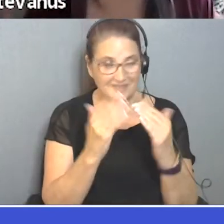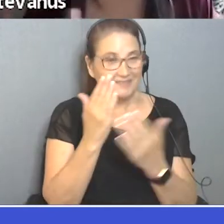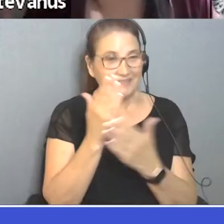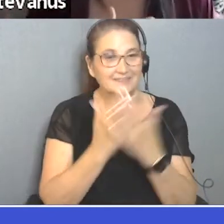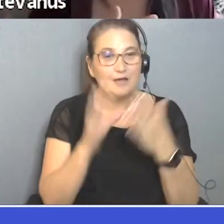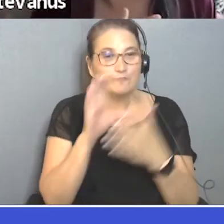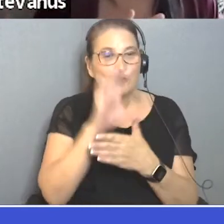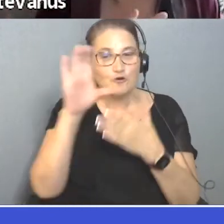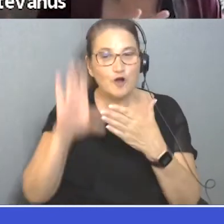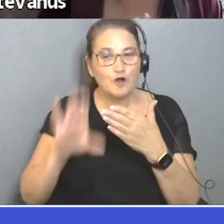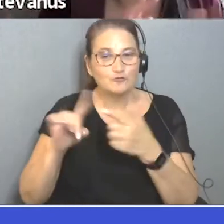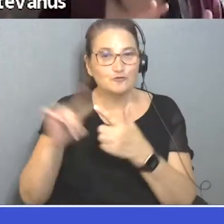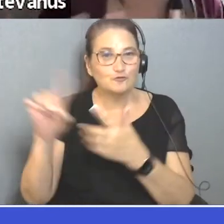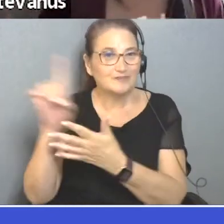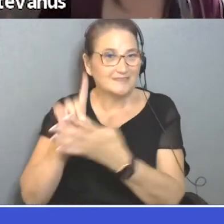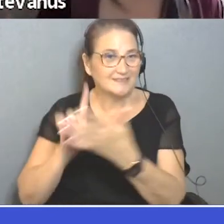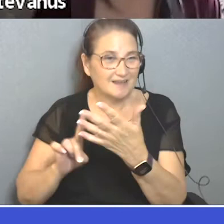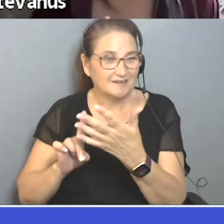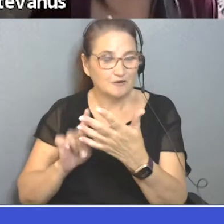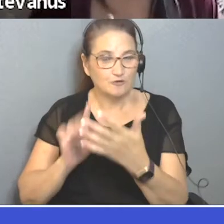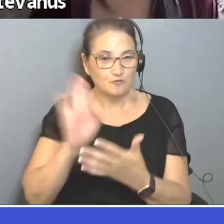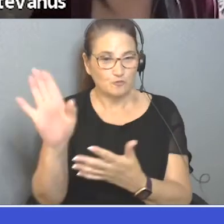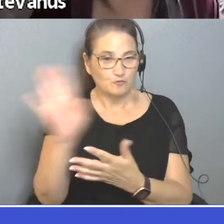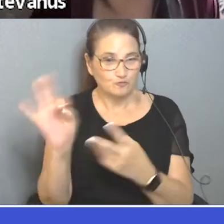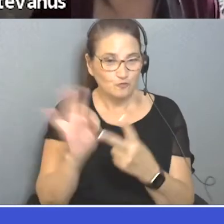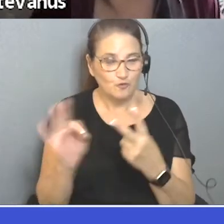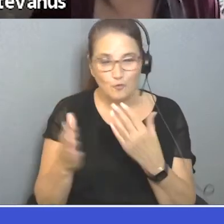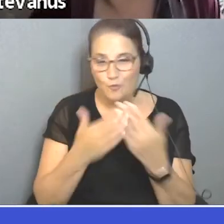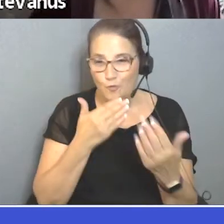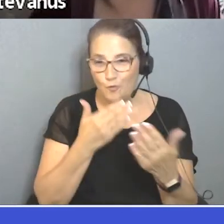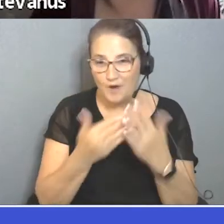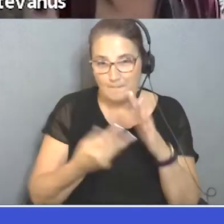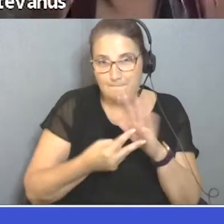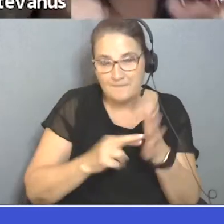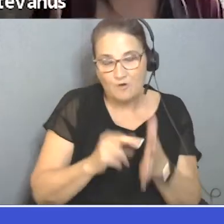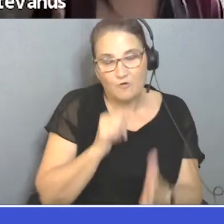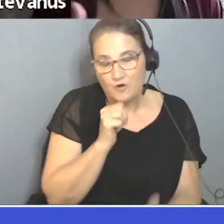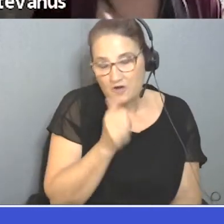The choices that we make. Whether those are intended or not.